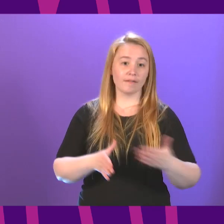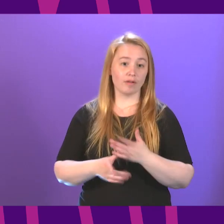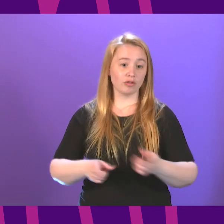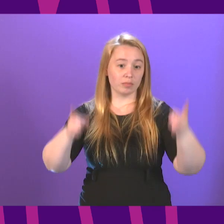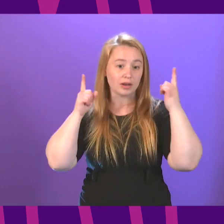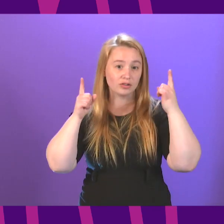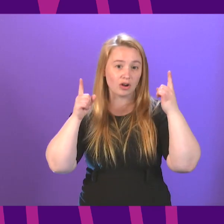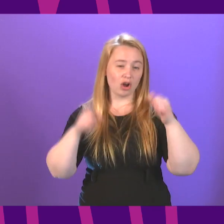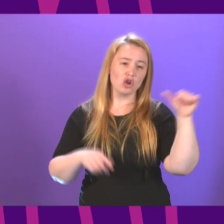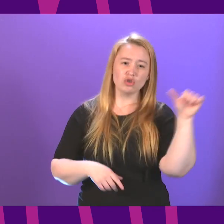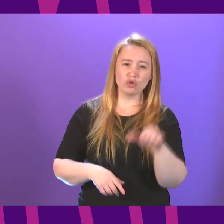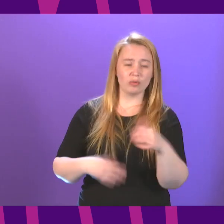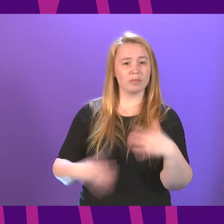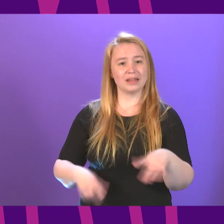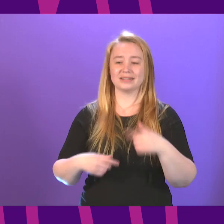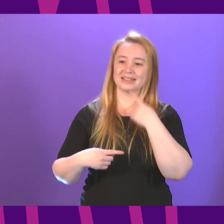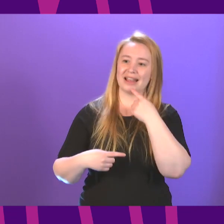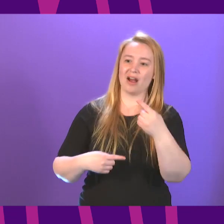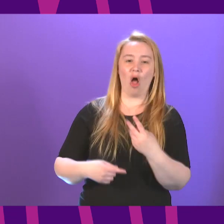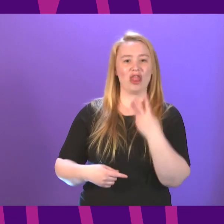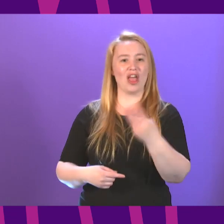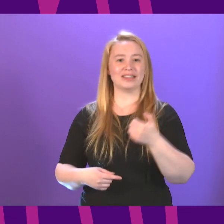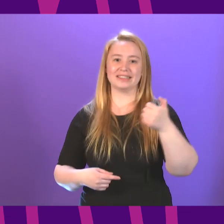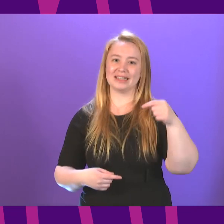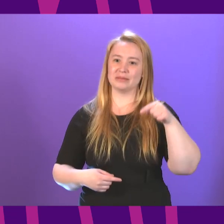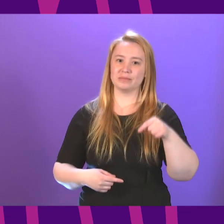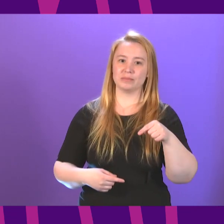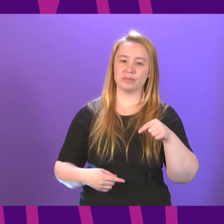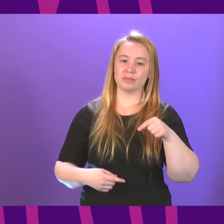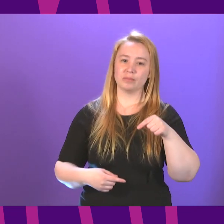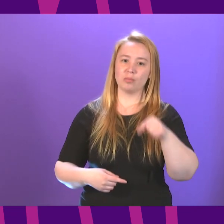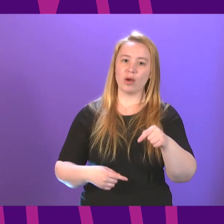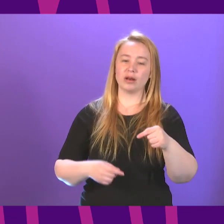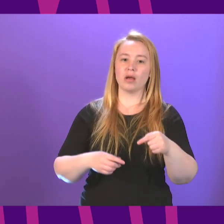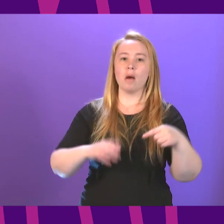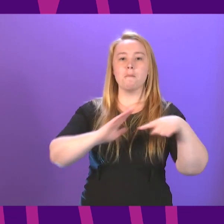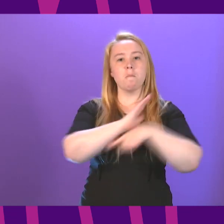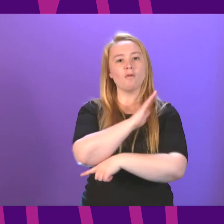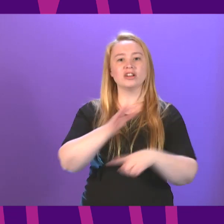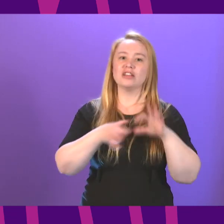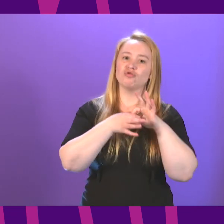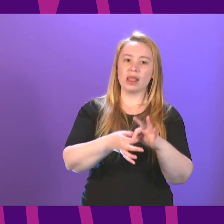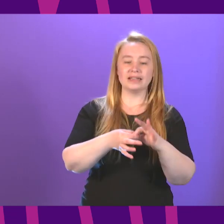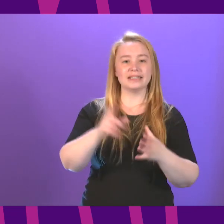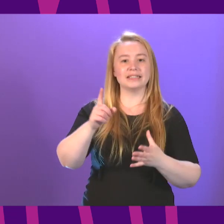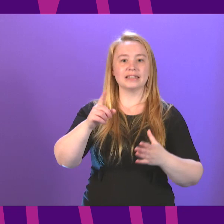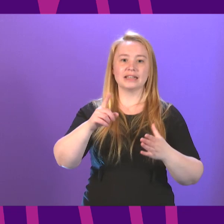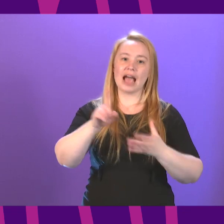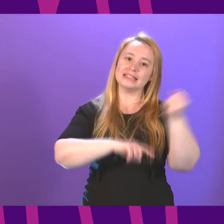trumpet a 36-point poverty-related attainment gap. The First Minister has not been in power